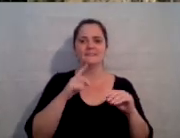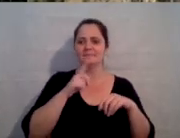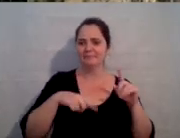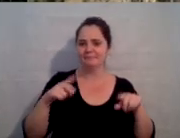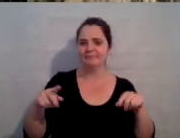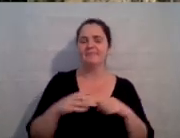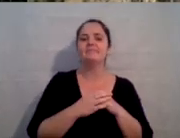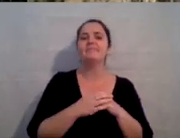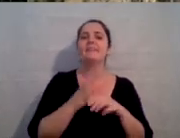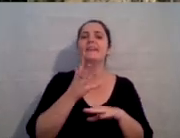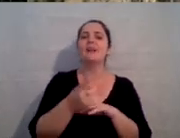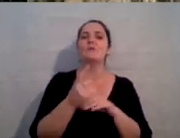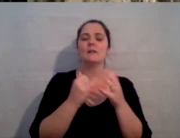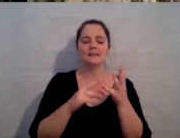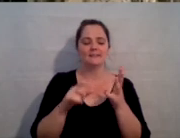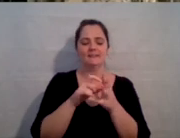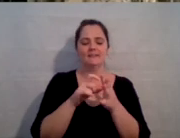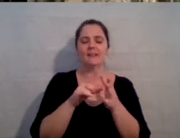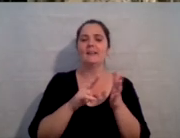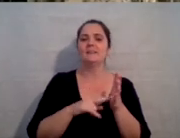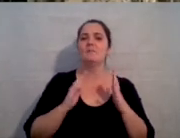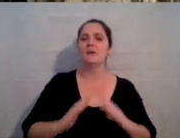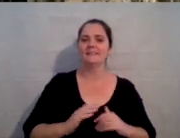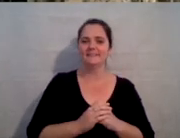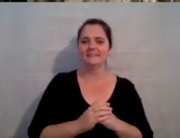Draw Along again, I hope you will all come back, I hope you can rejoin us